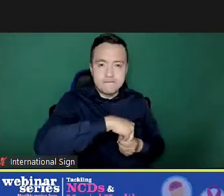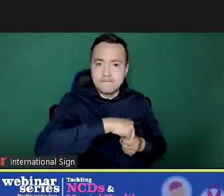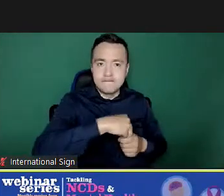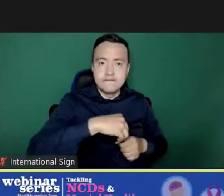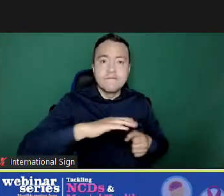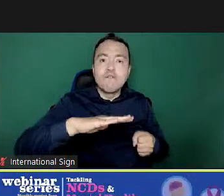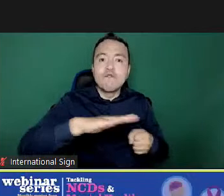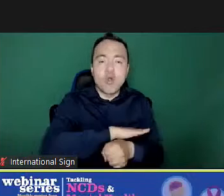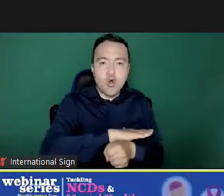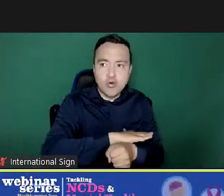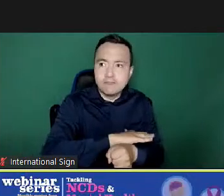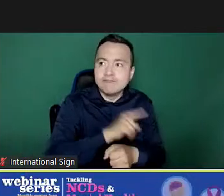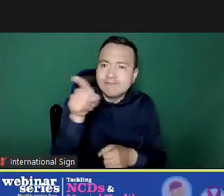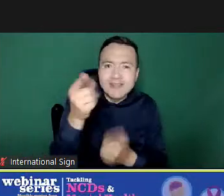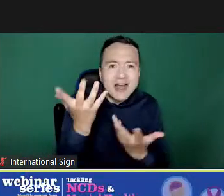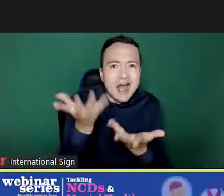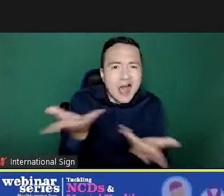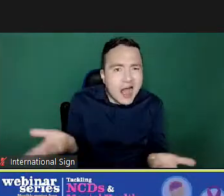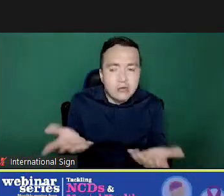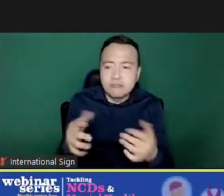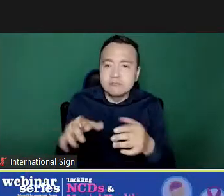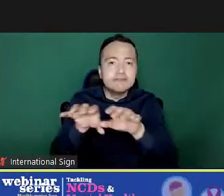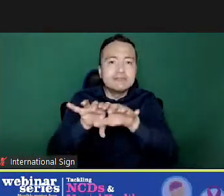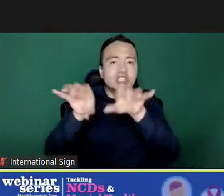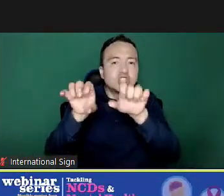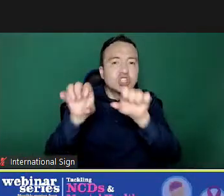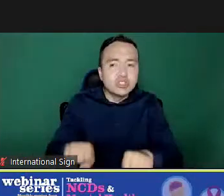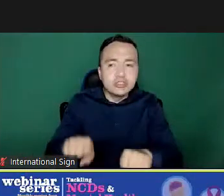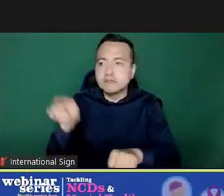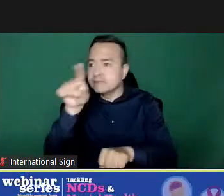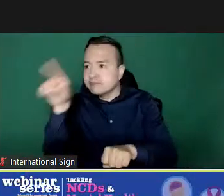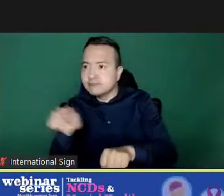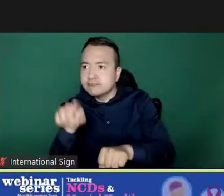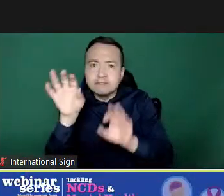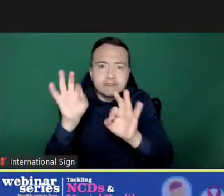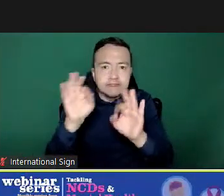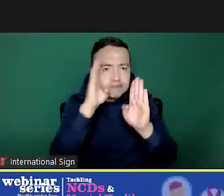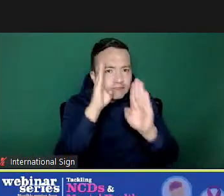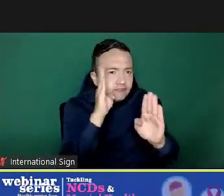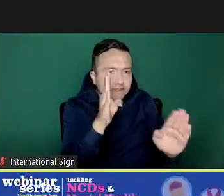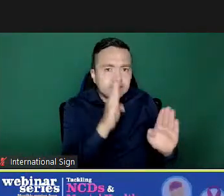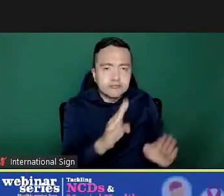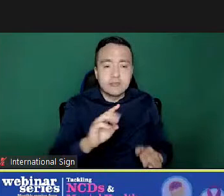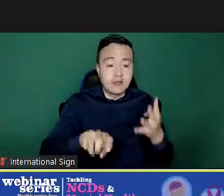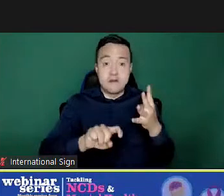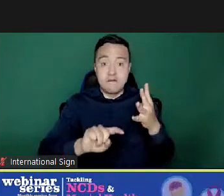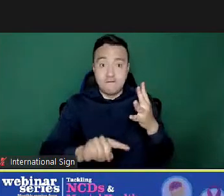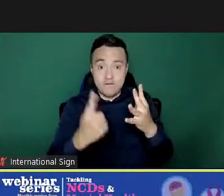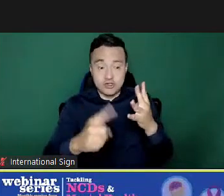levels of care from primary, secondary, tertiary, as is needed by the persons with NCDs.